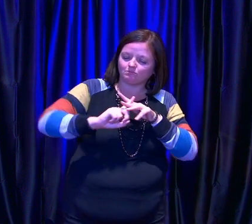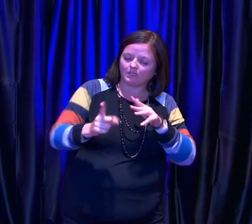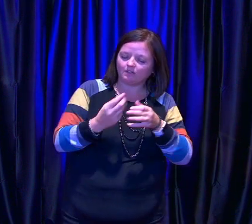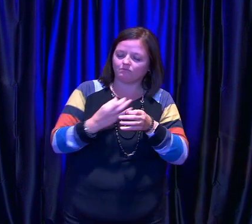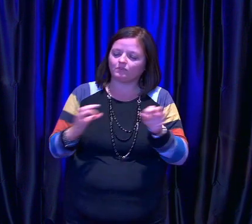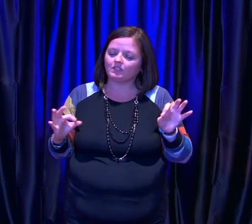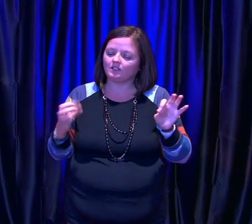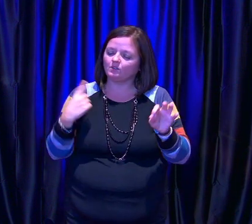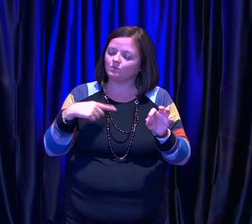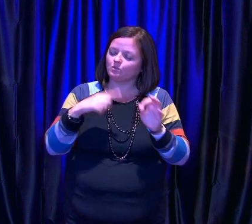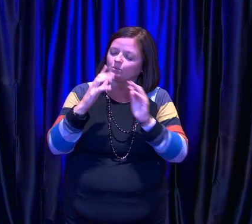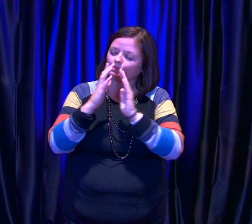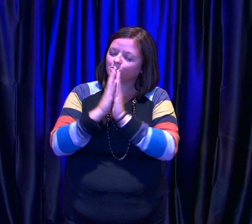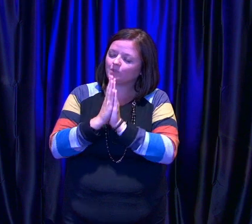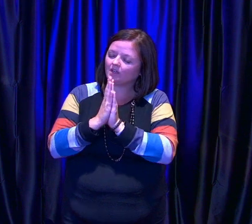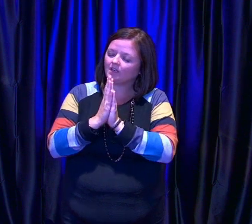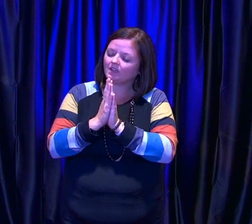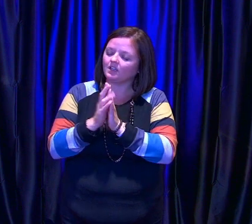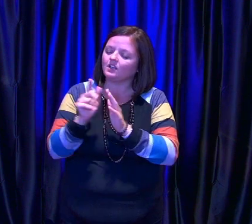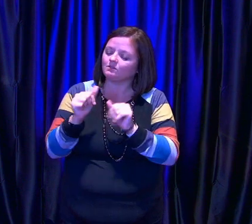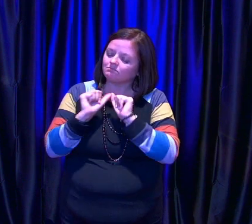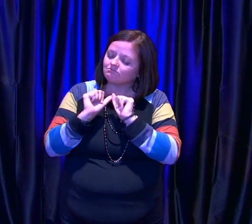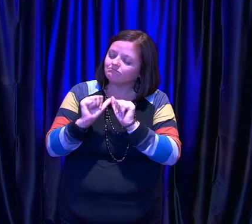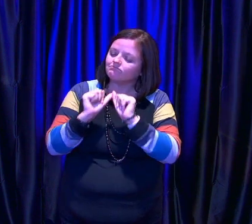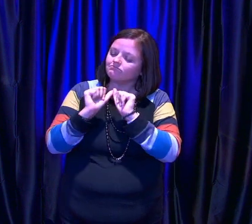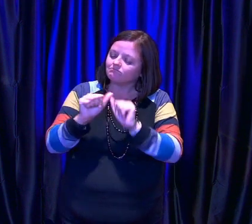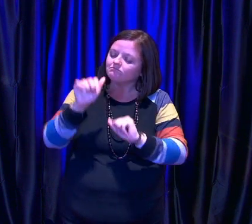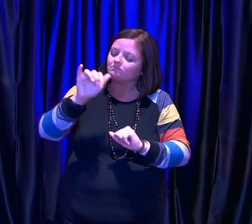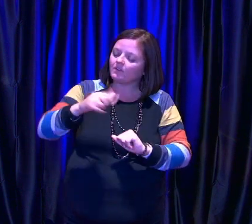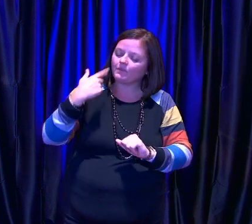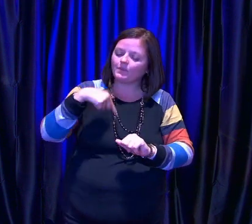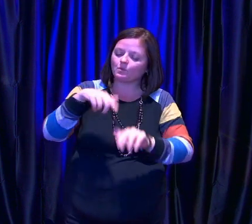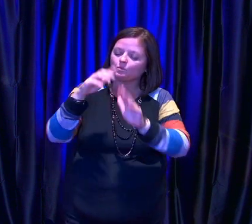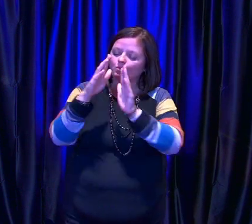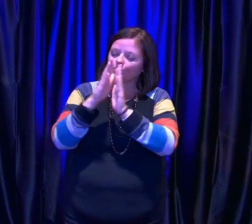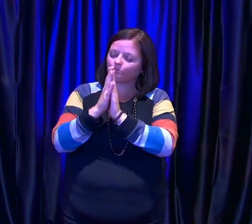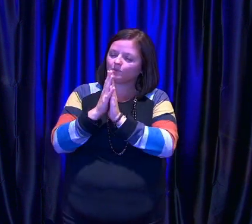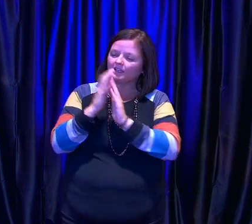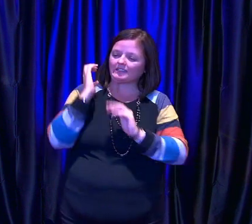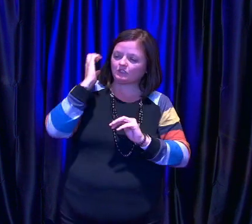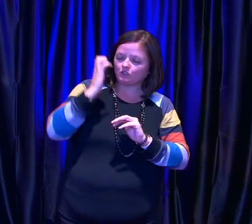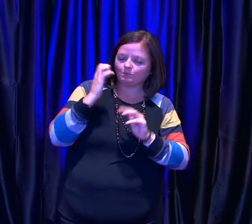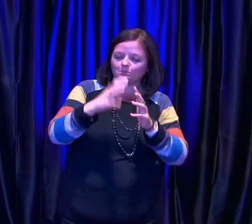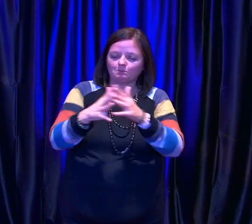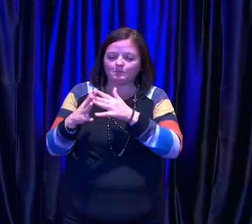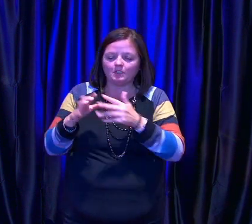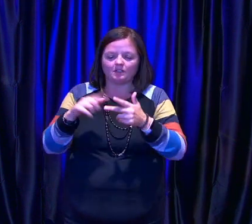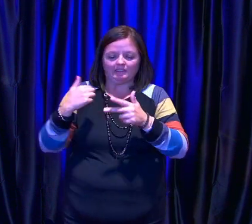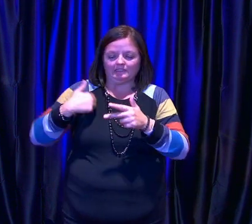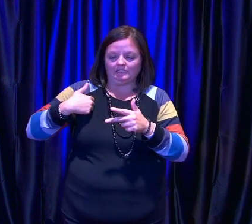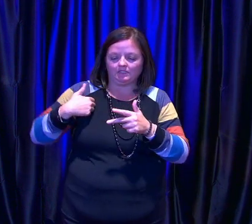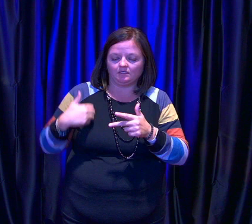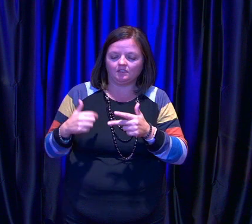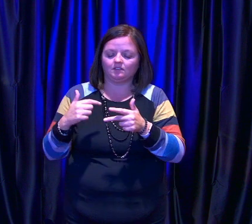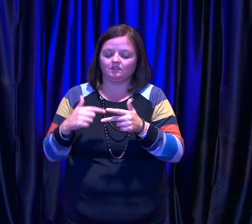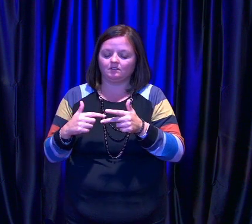we pray that you would continue that and we pray that in europe in america and canada Lord that those